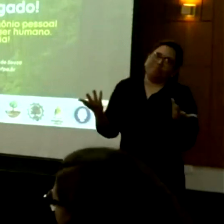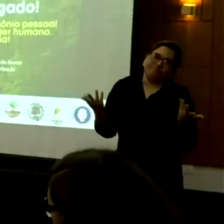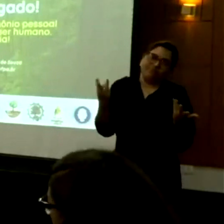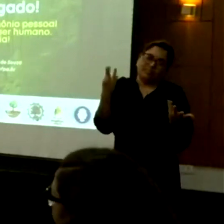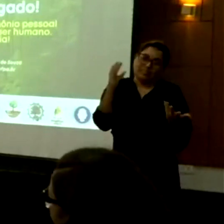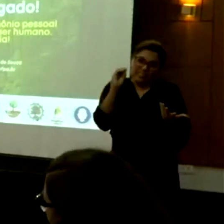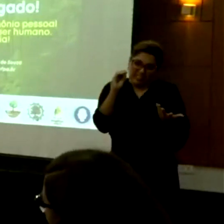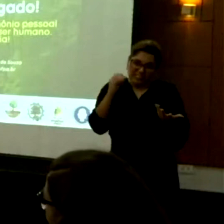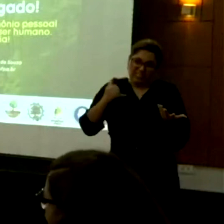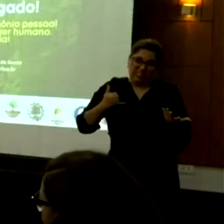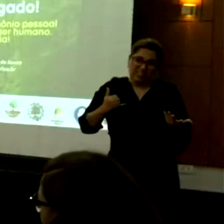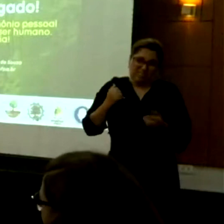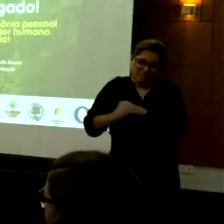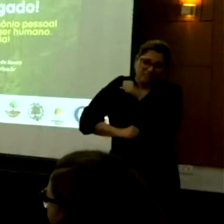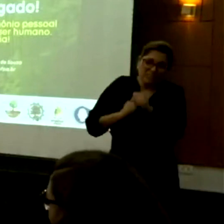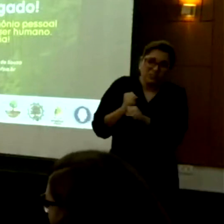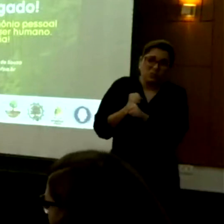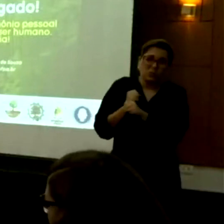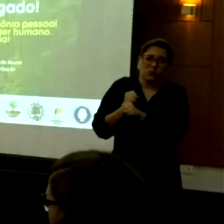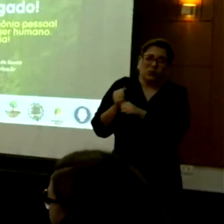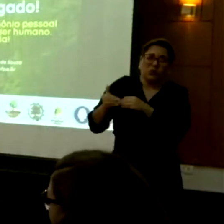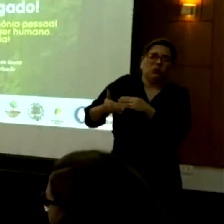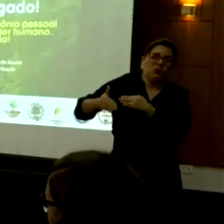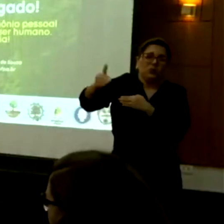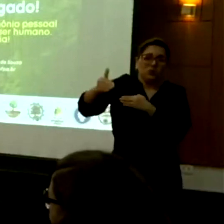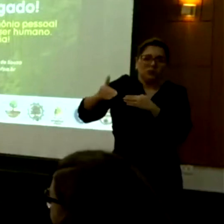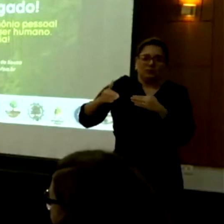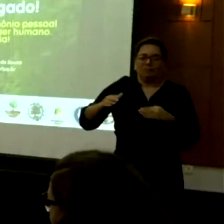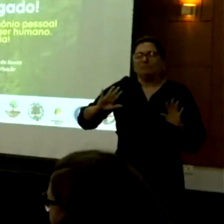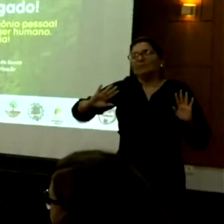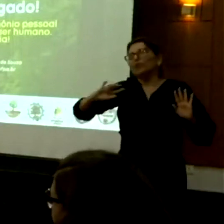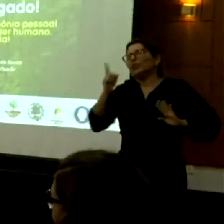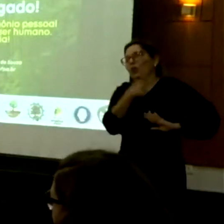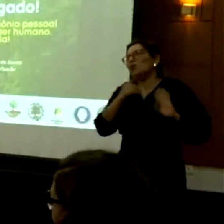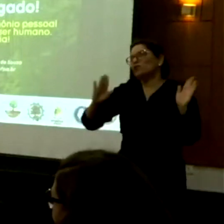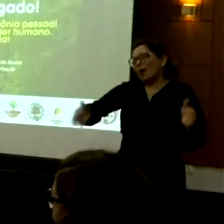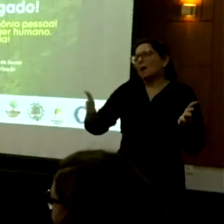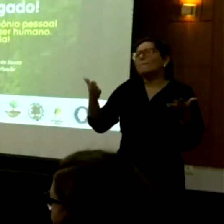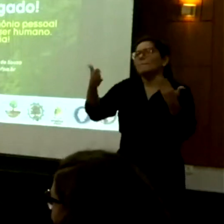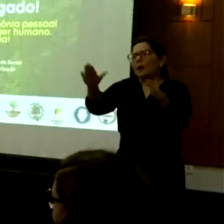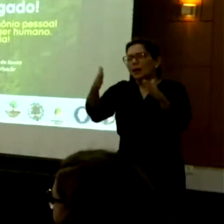so we more or less did this study,